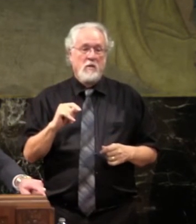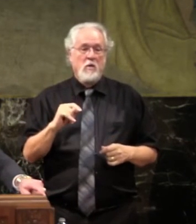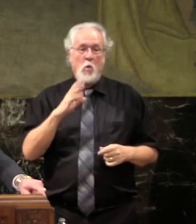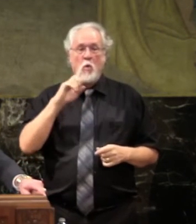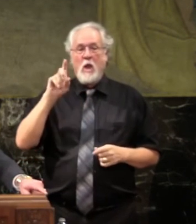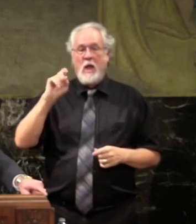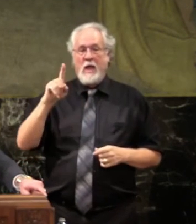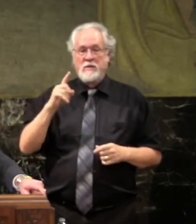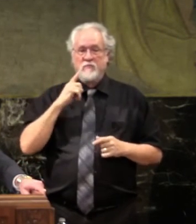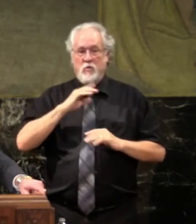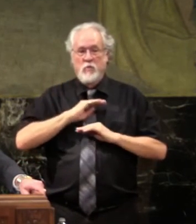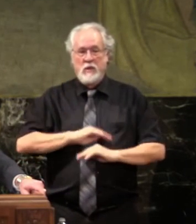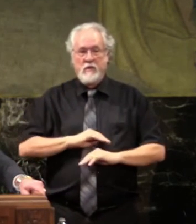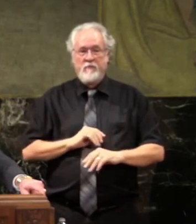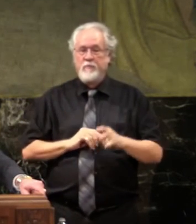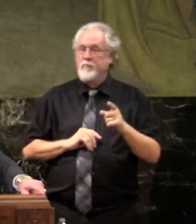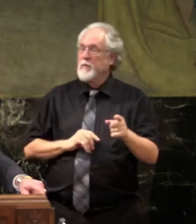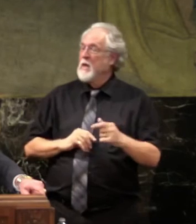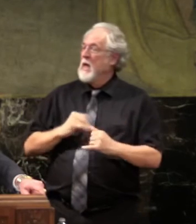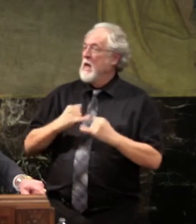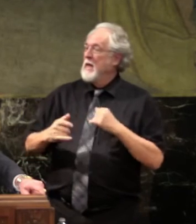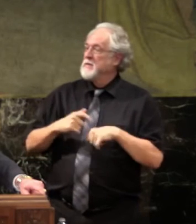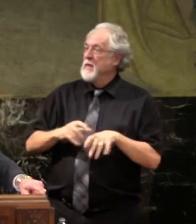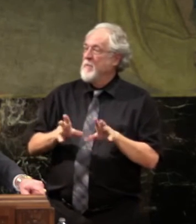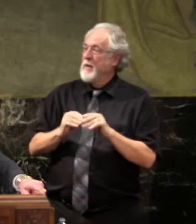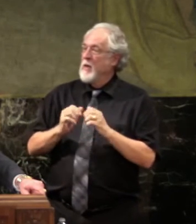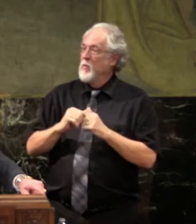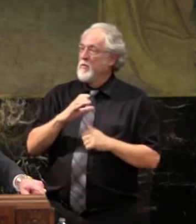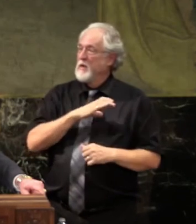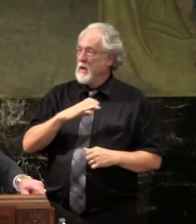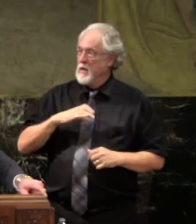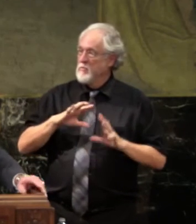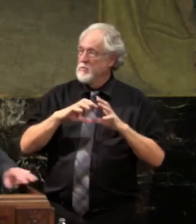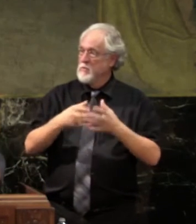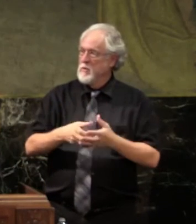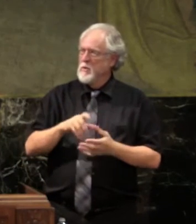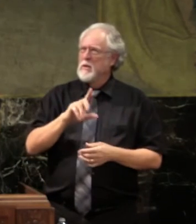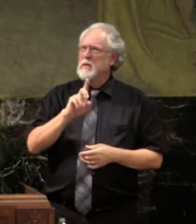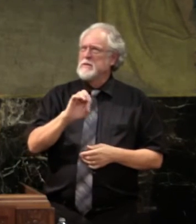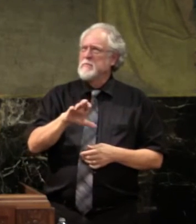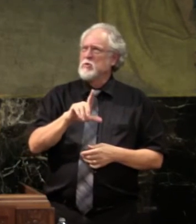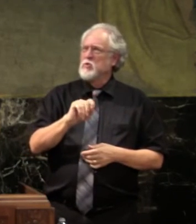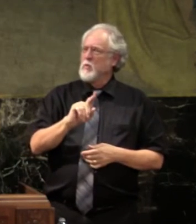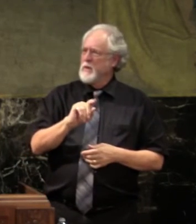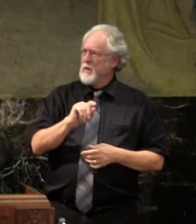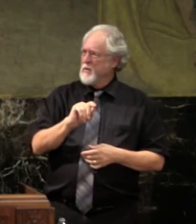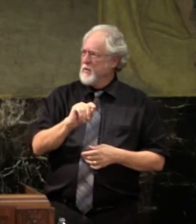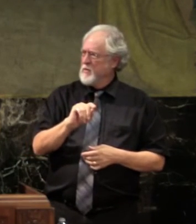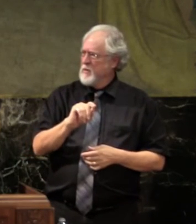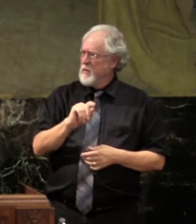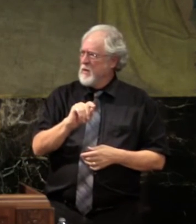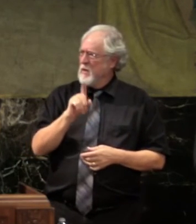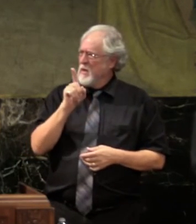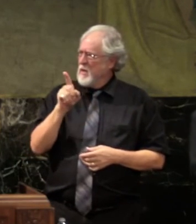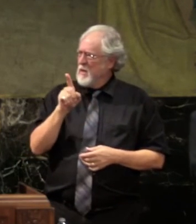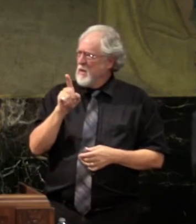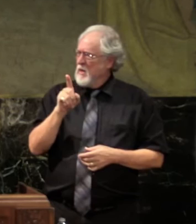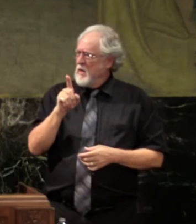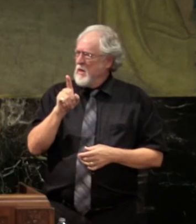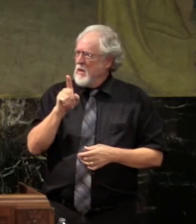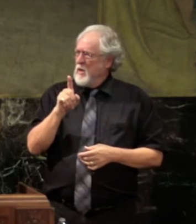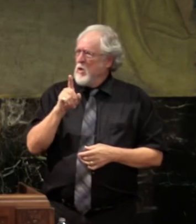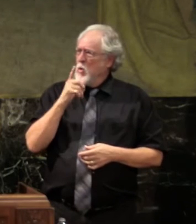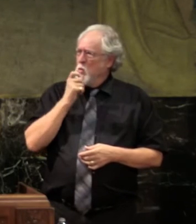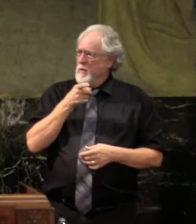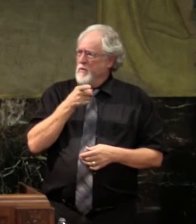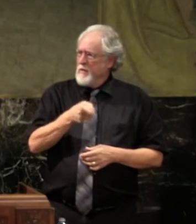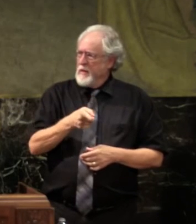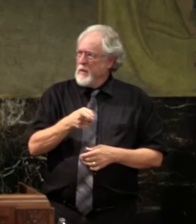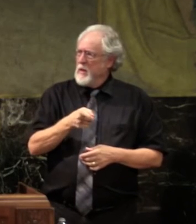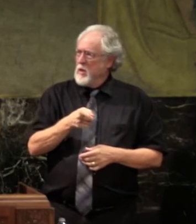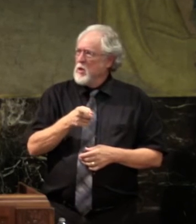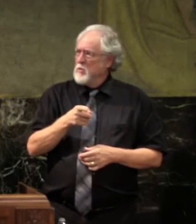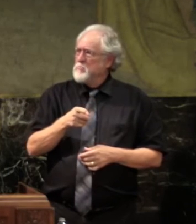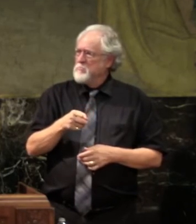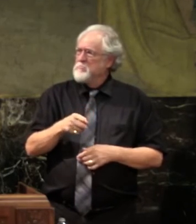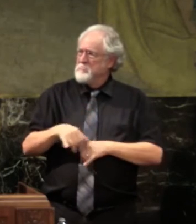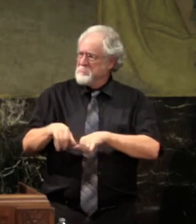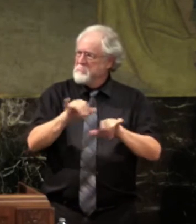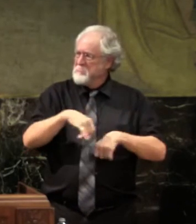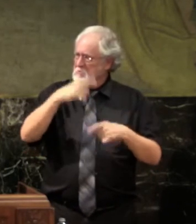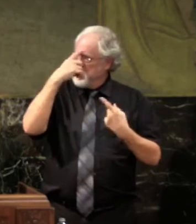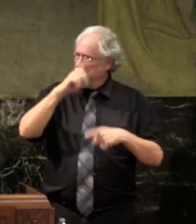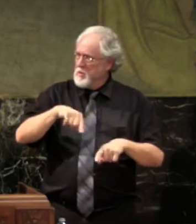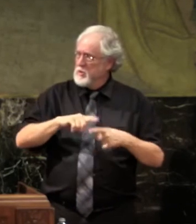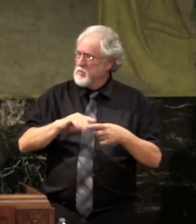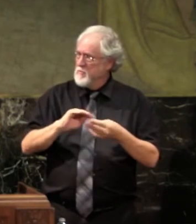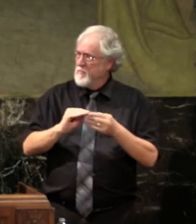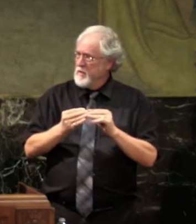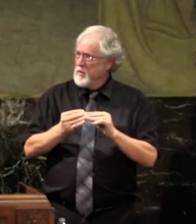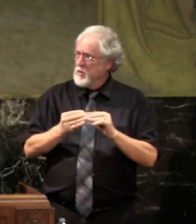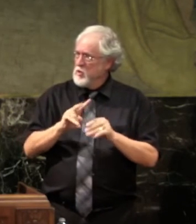meeting